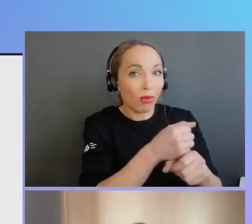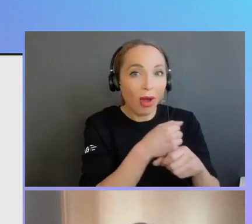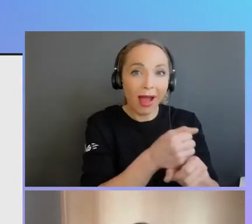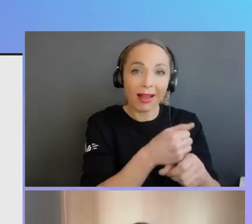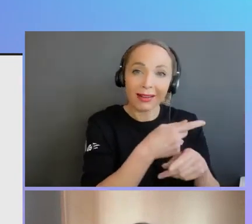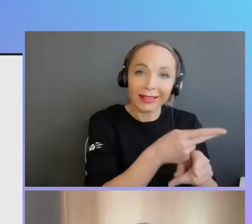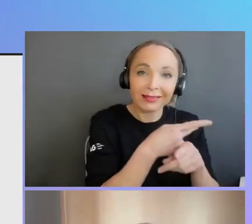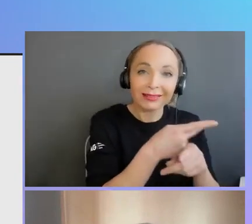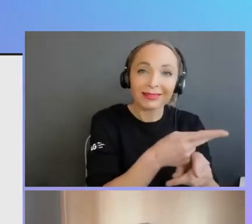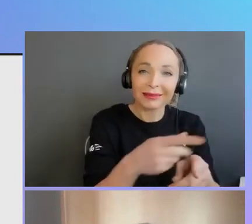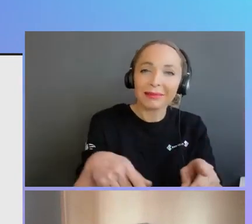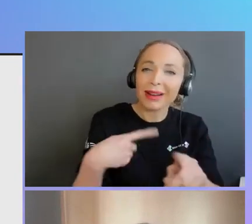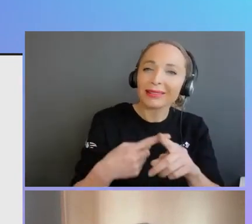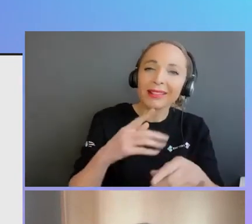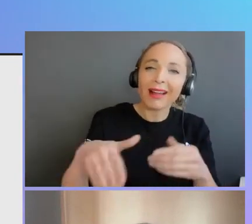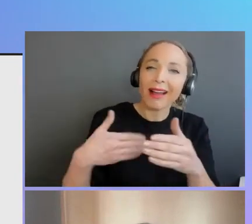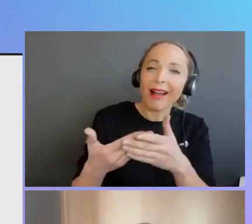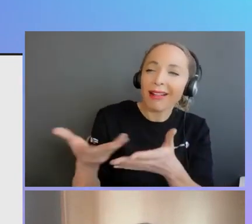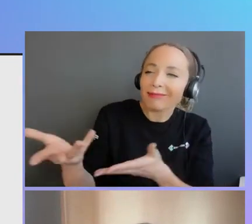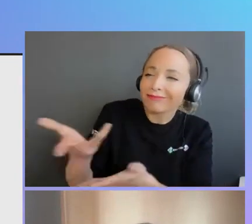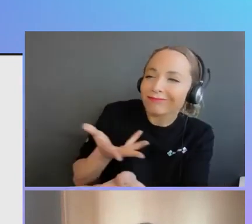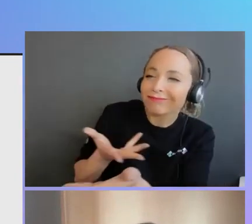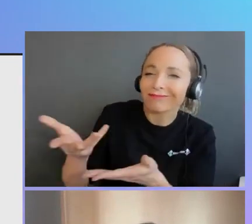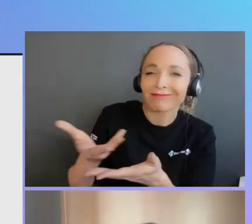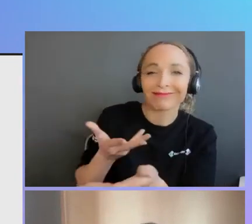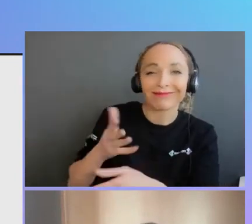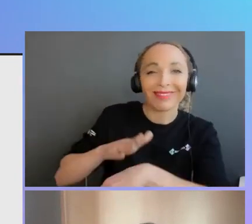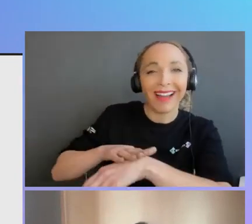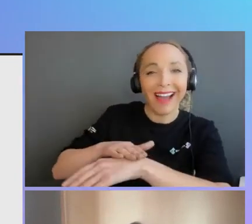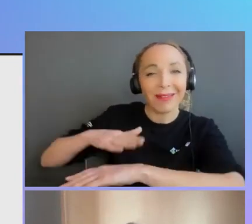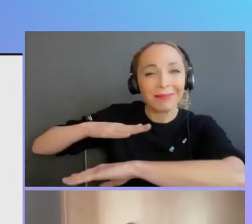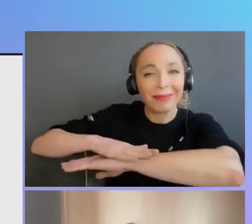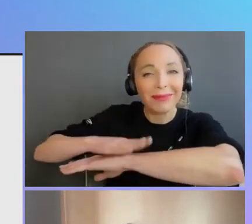thank you so much to cue for hosting me today, and to my